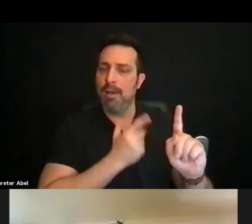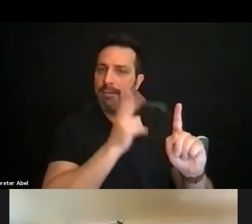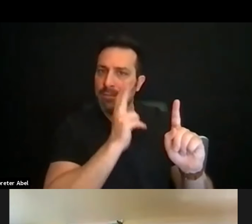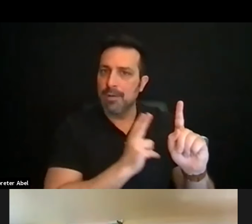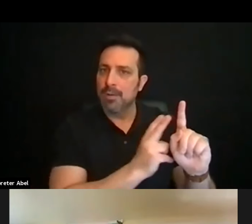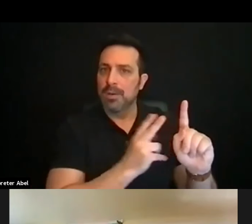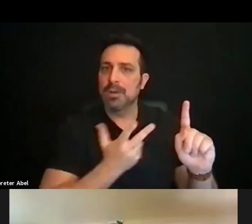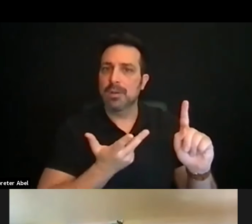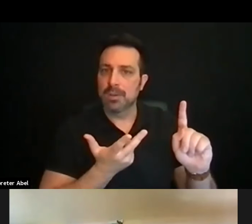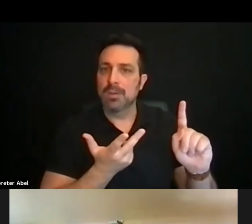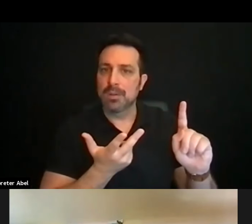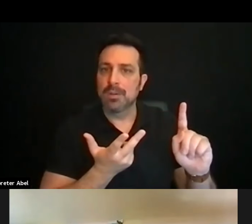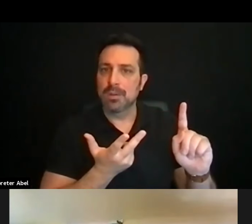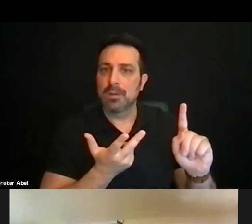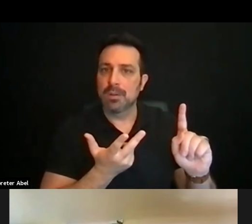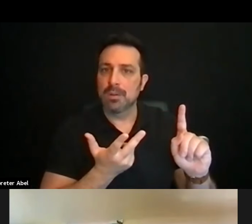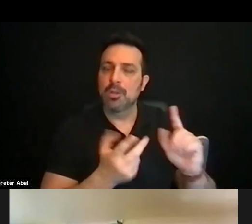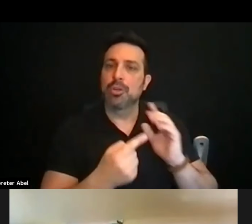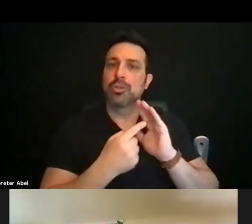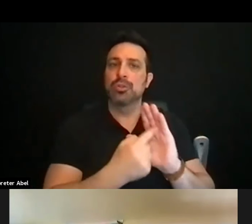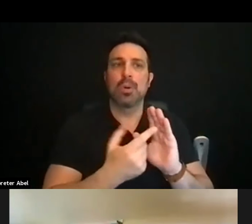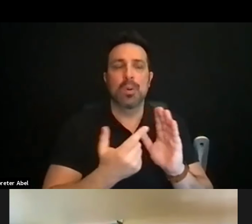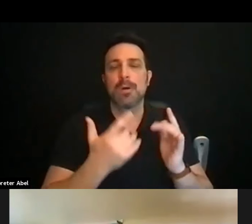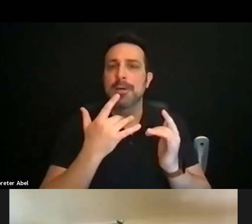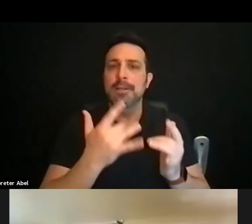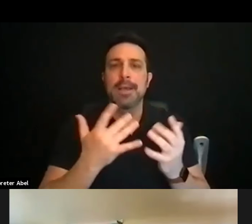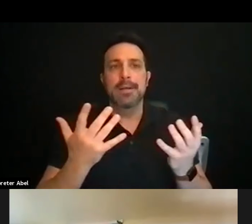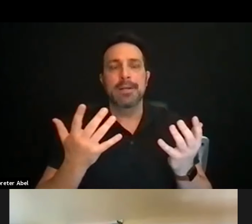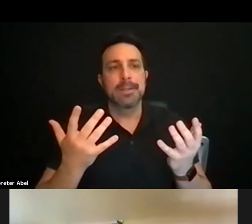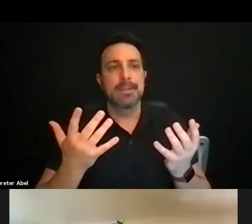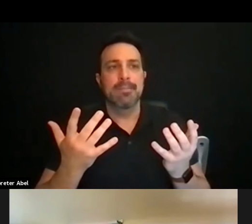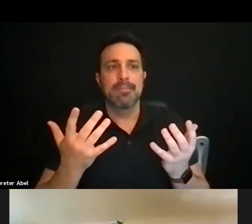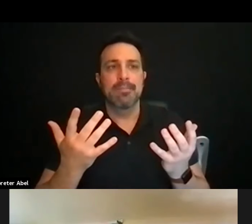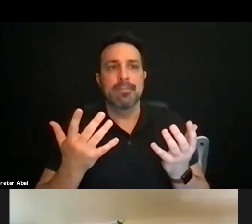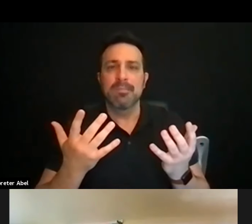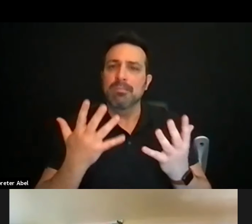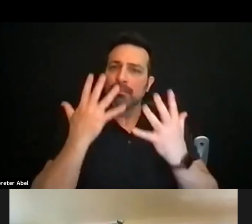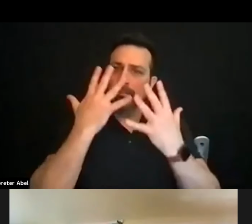to come meet family members and learn more about this person and celebrate their